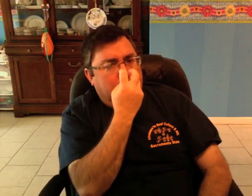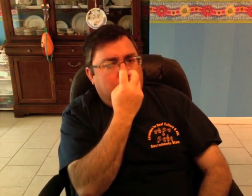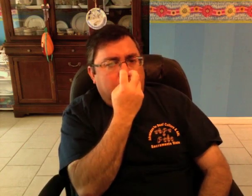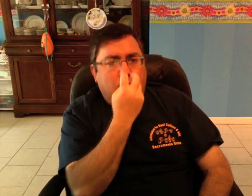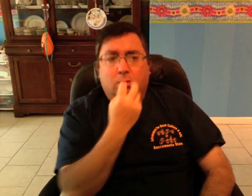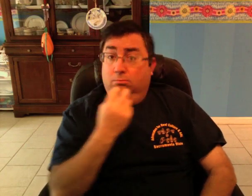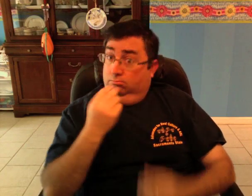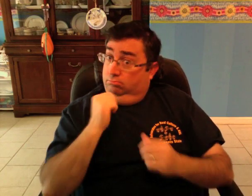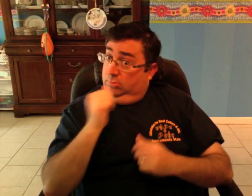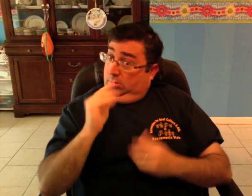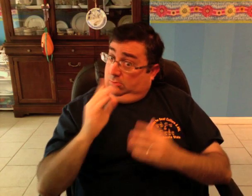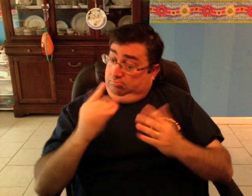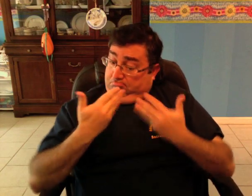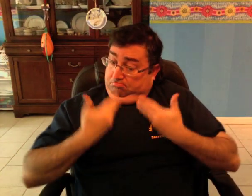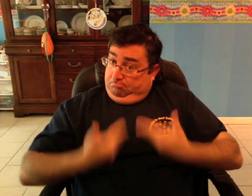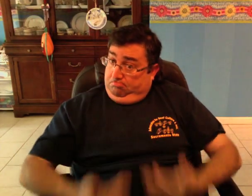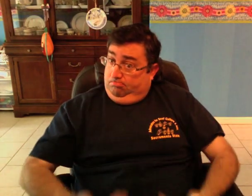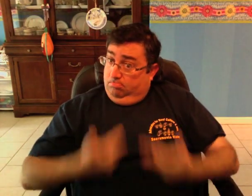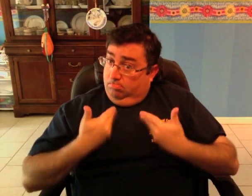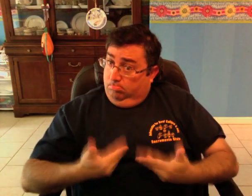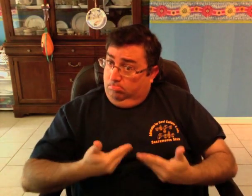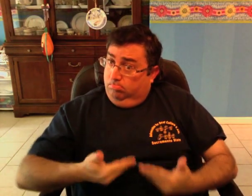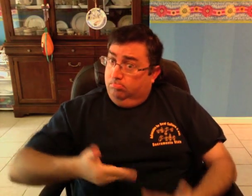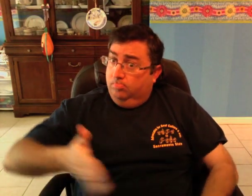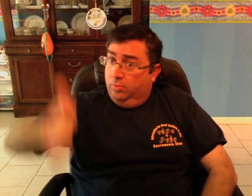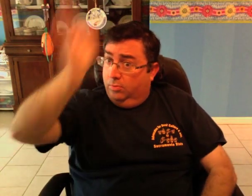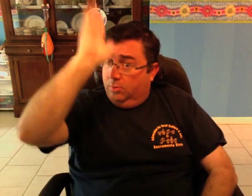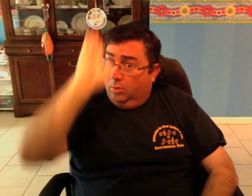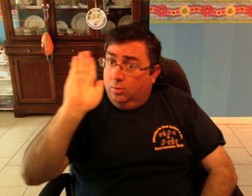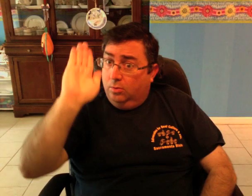Is it not I, the LORD?"